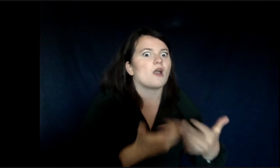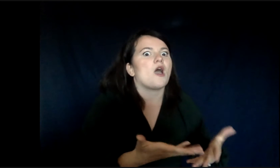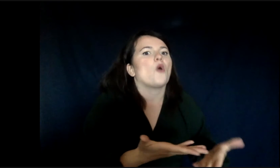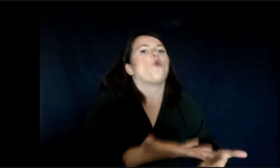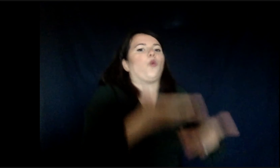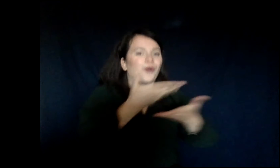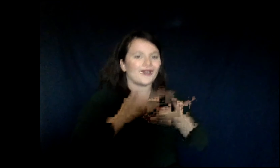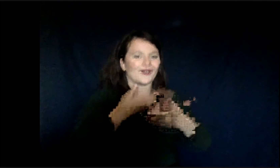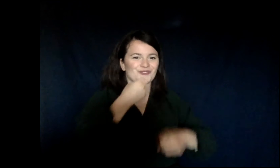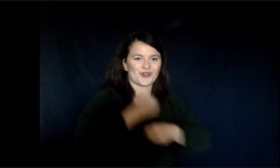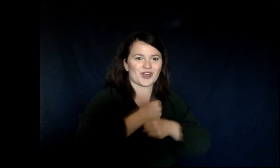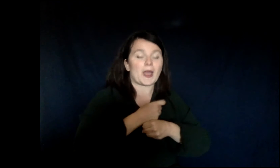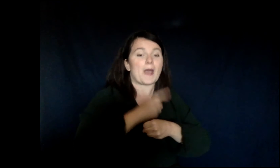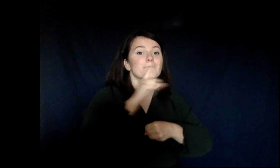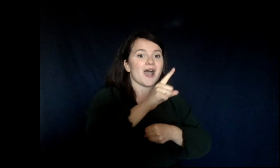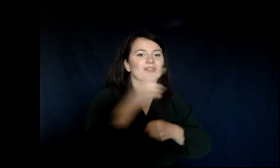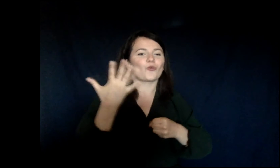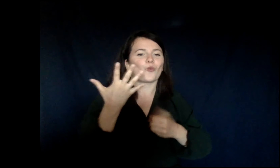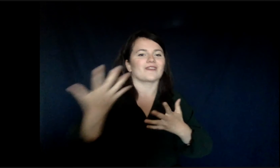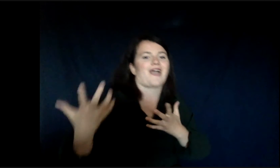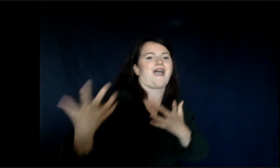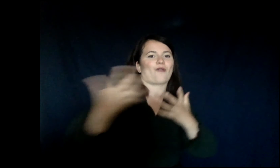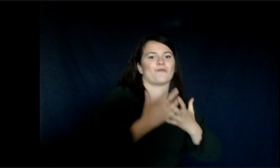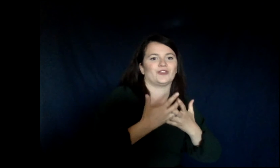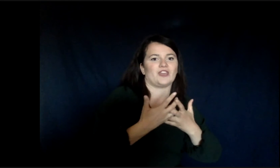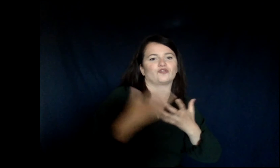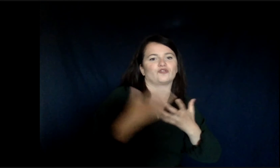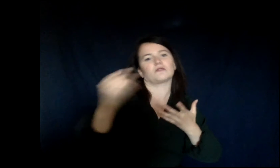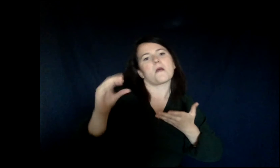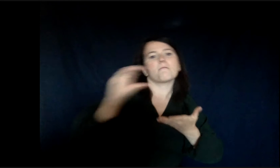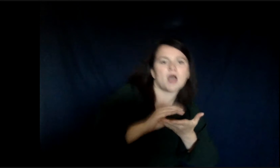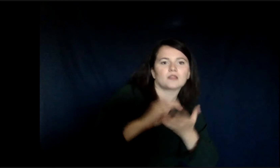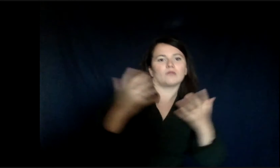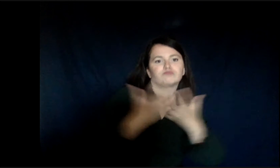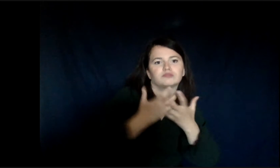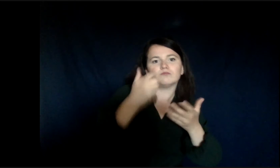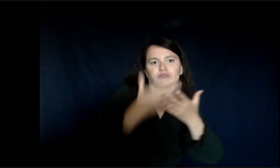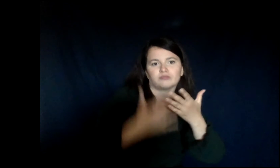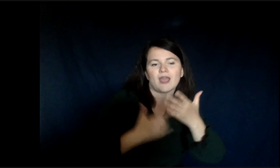The same applies for distance learning, inclusive education